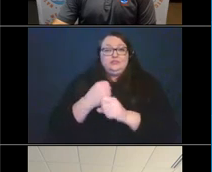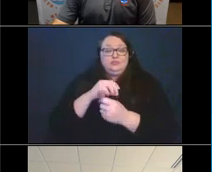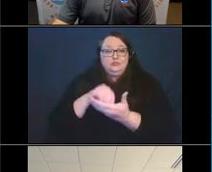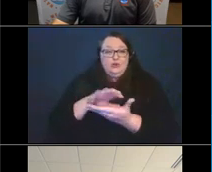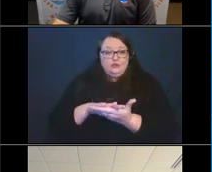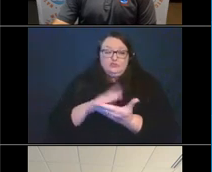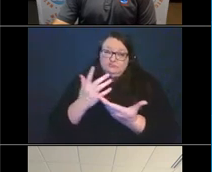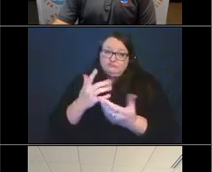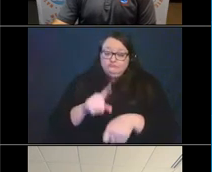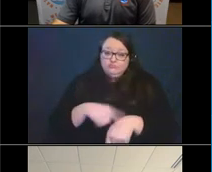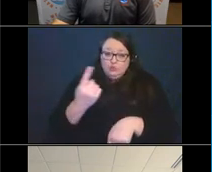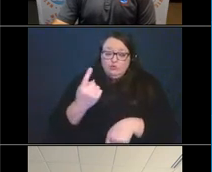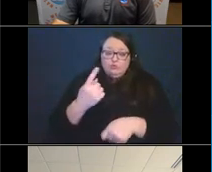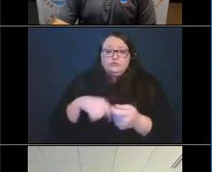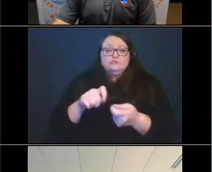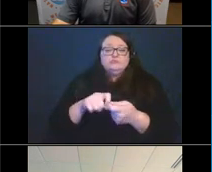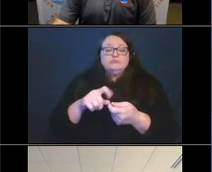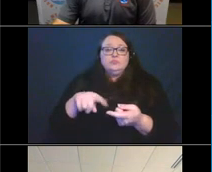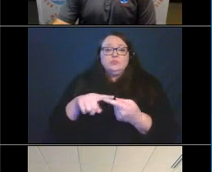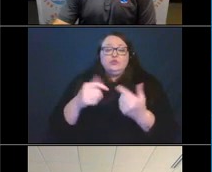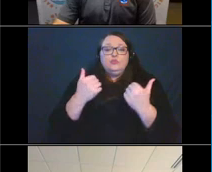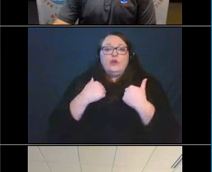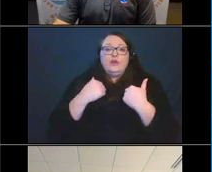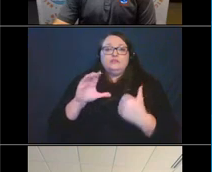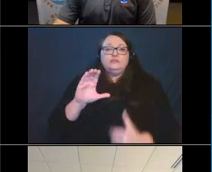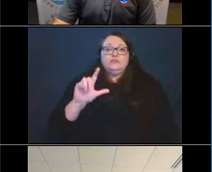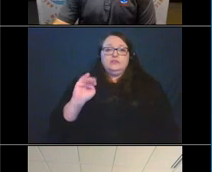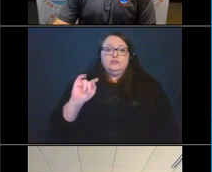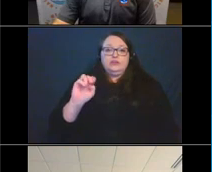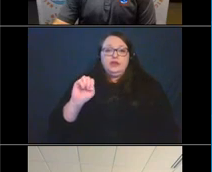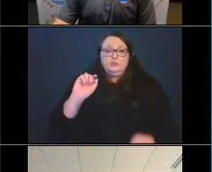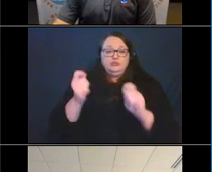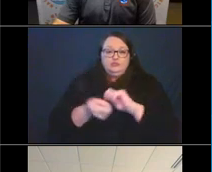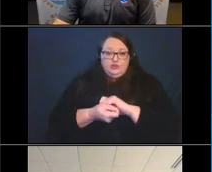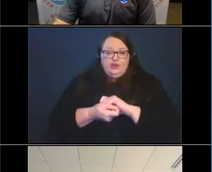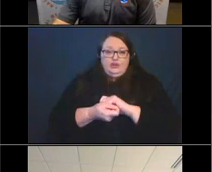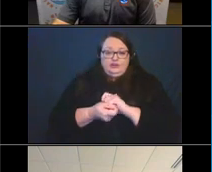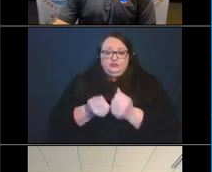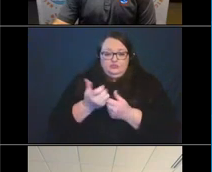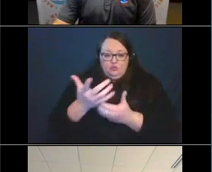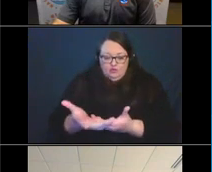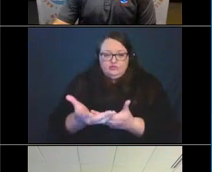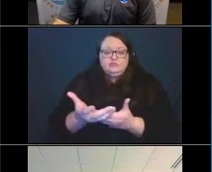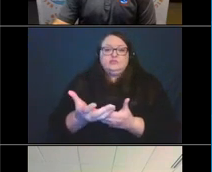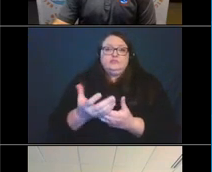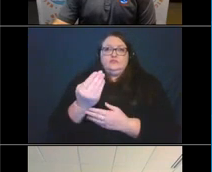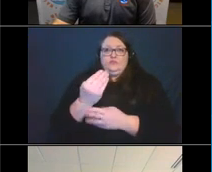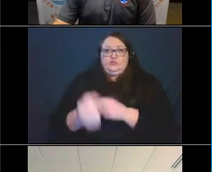when you have the climate change fingerprint essentially causing the last 14 years, in the last